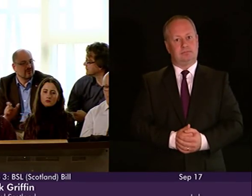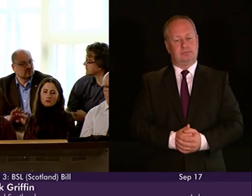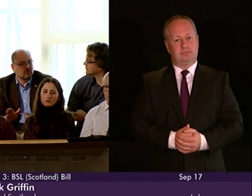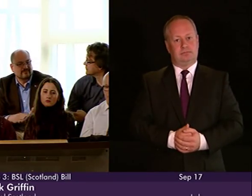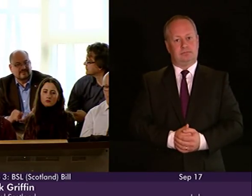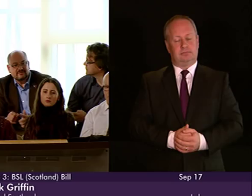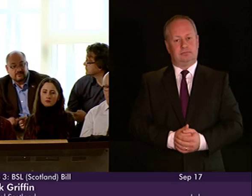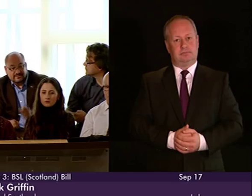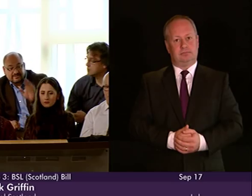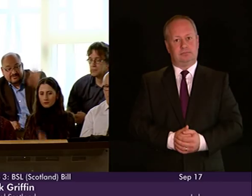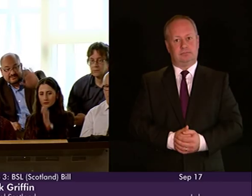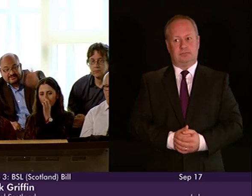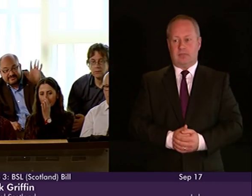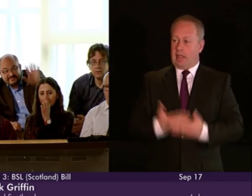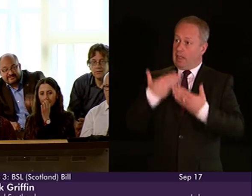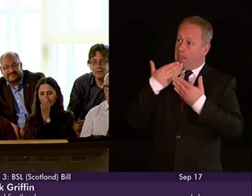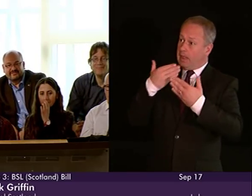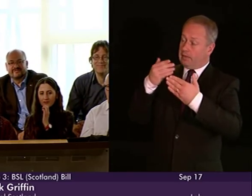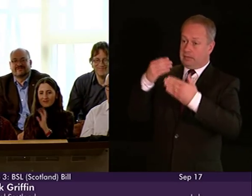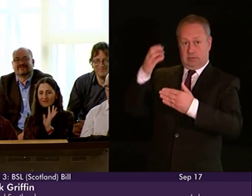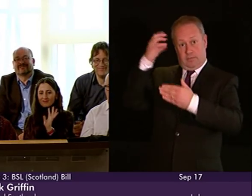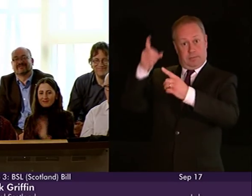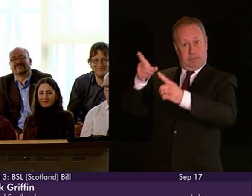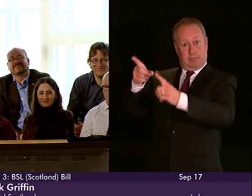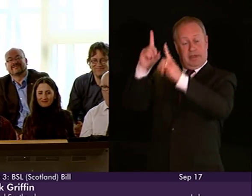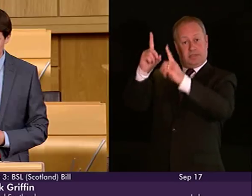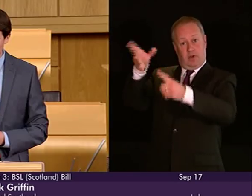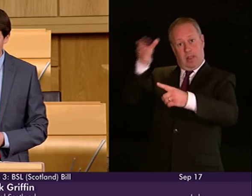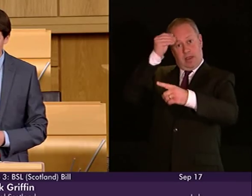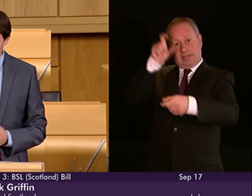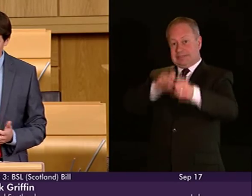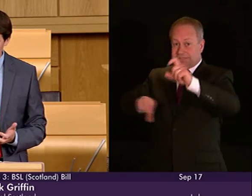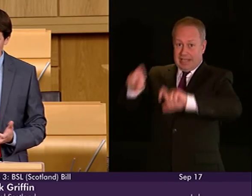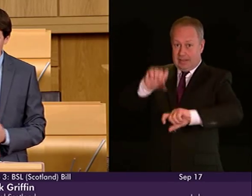and constructive way in which the Minister for Learning, Science and Scotland’s Languages,